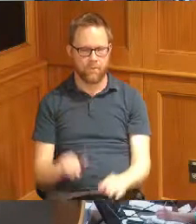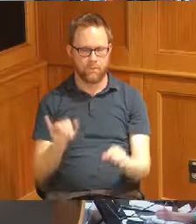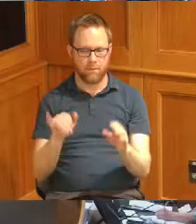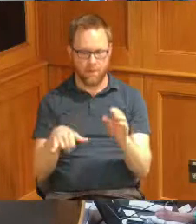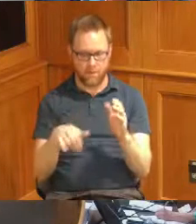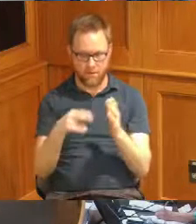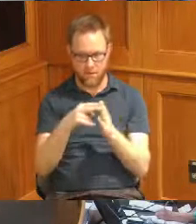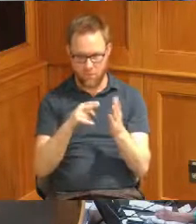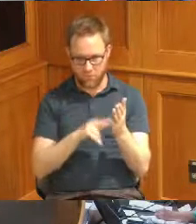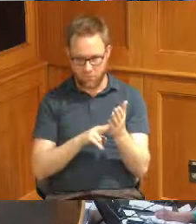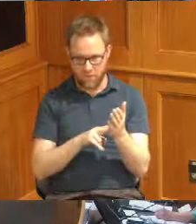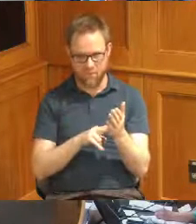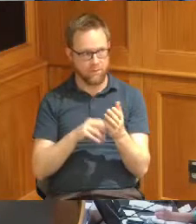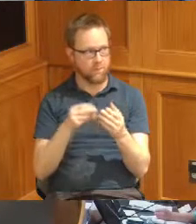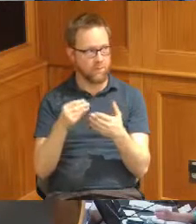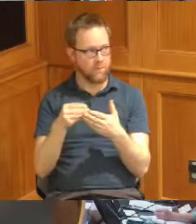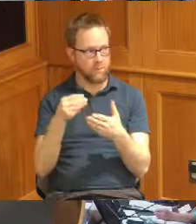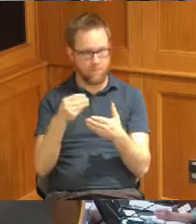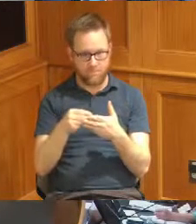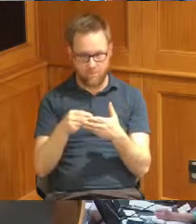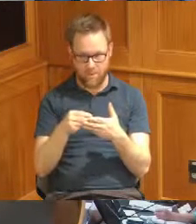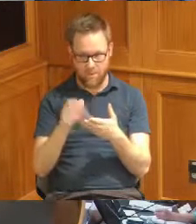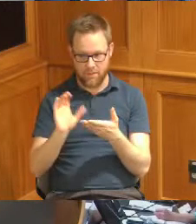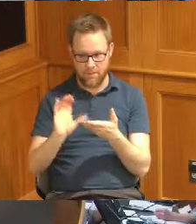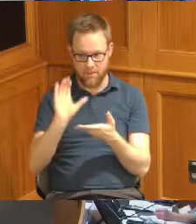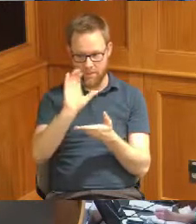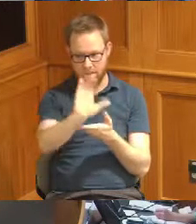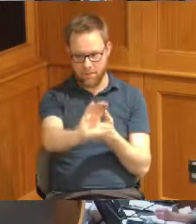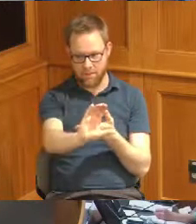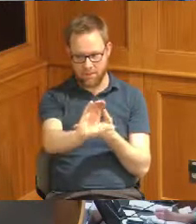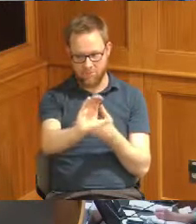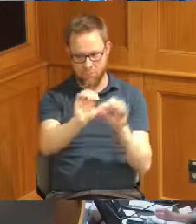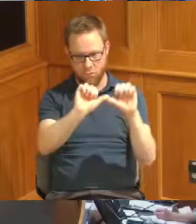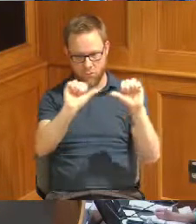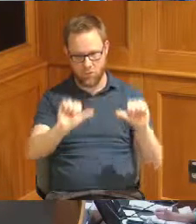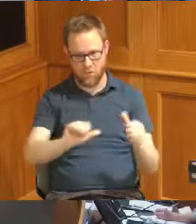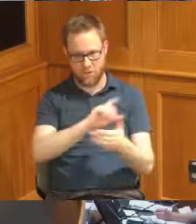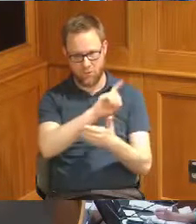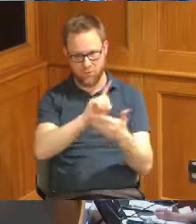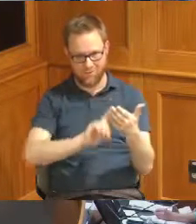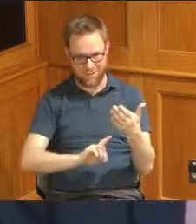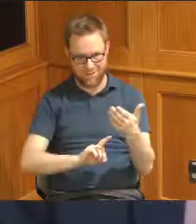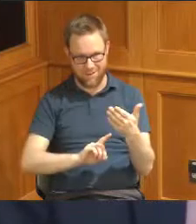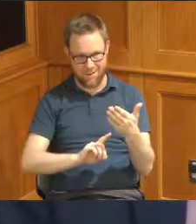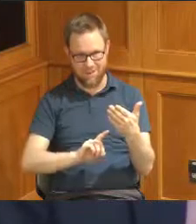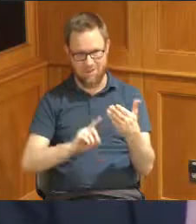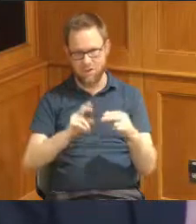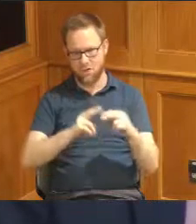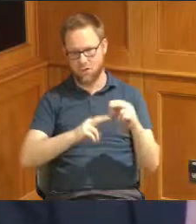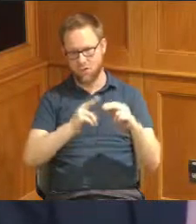or the money that is being allocated for the architectural design and construction estimate for